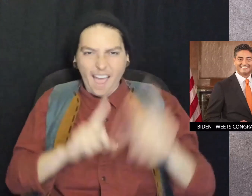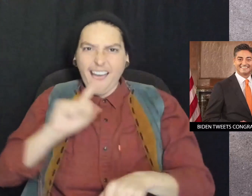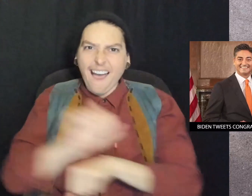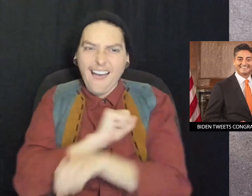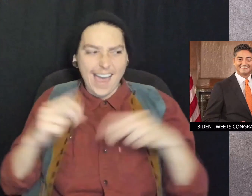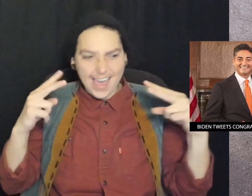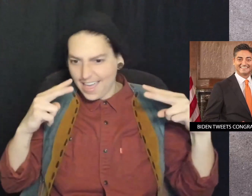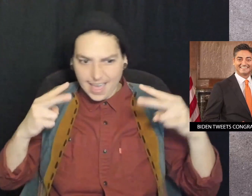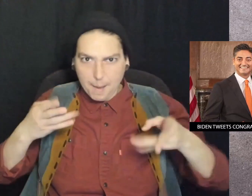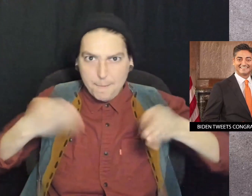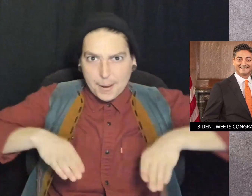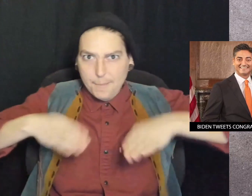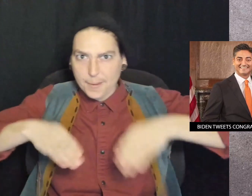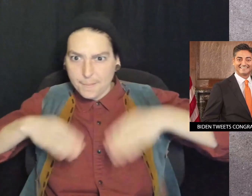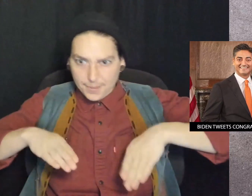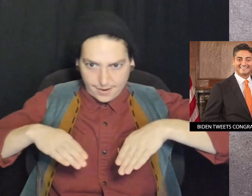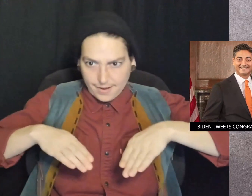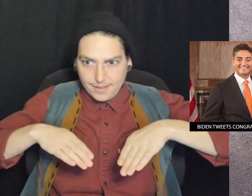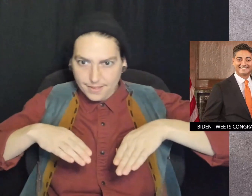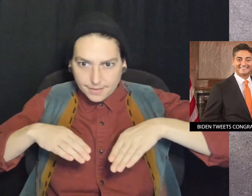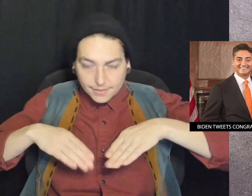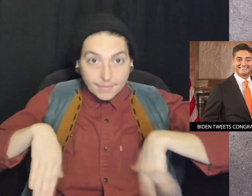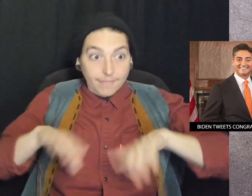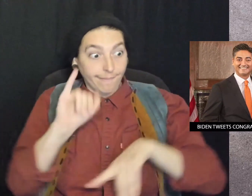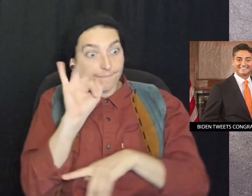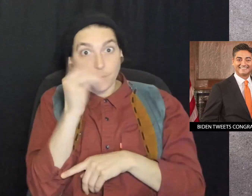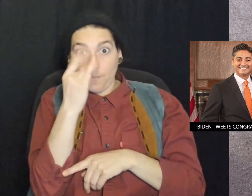the mayors of Los Angeles and Cincinnati also settled their bet